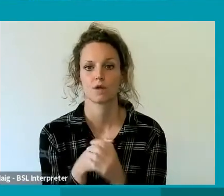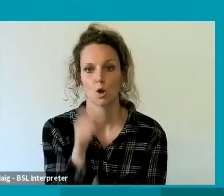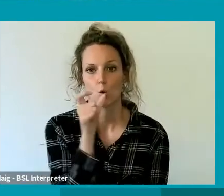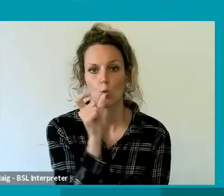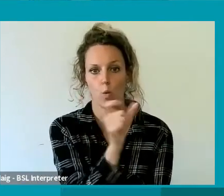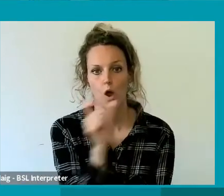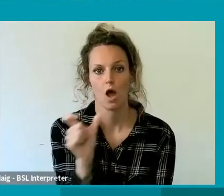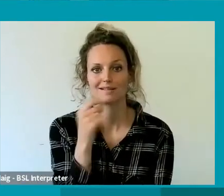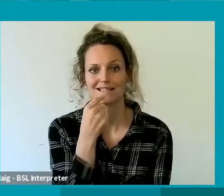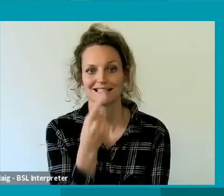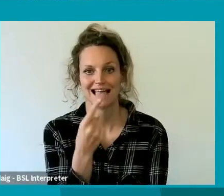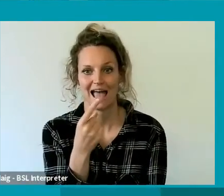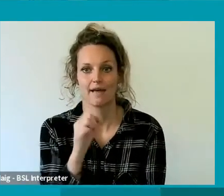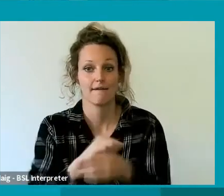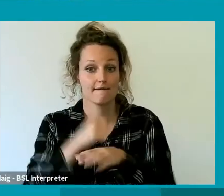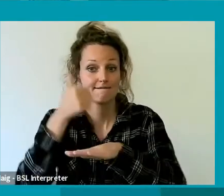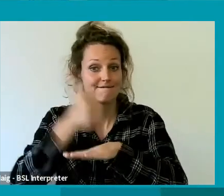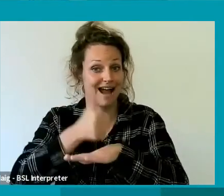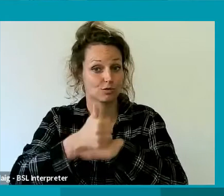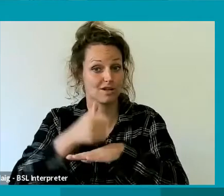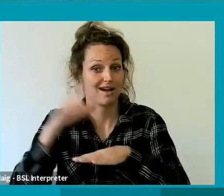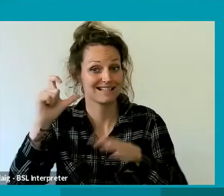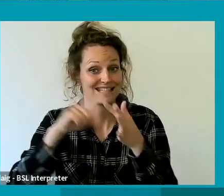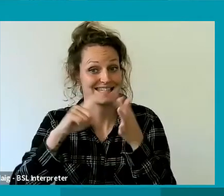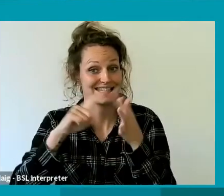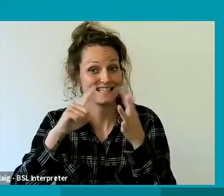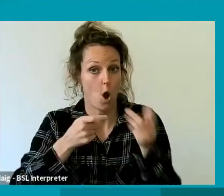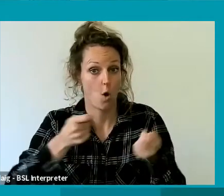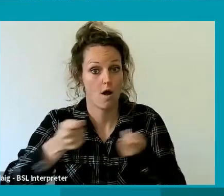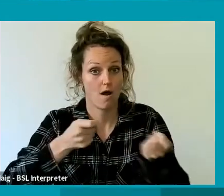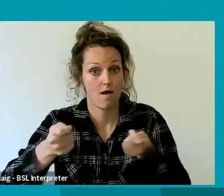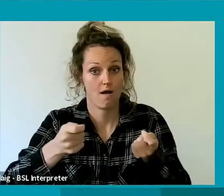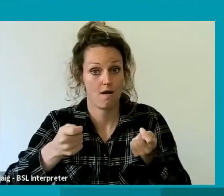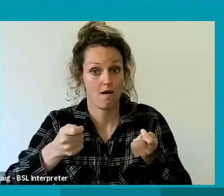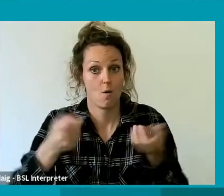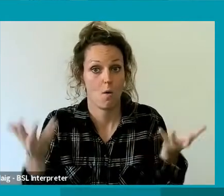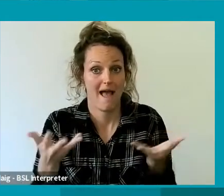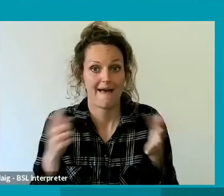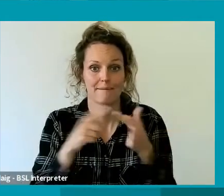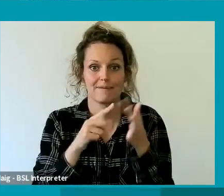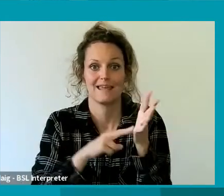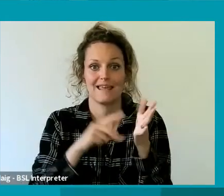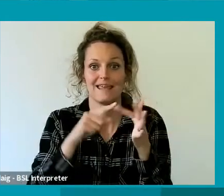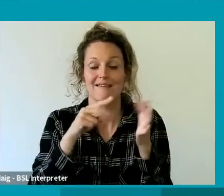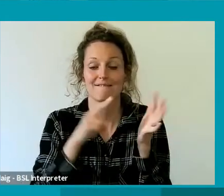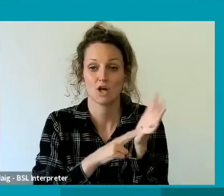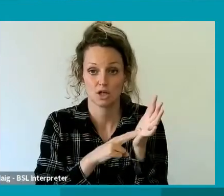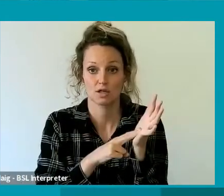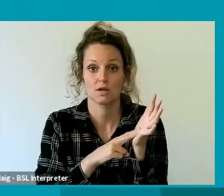excuse me, founder and CEO at Evenbreak. Helping inclusive employers attract and